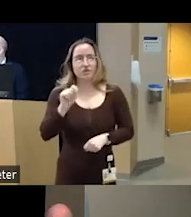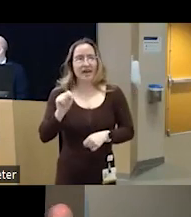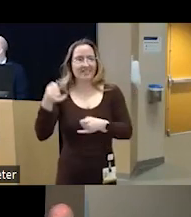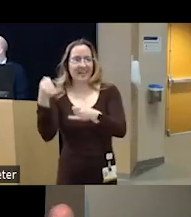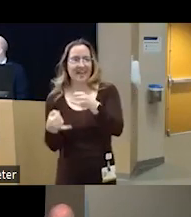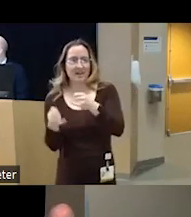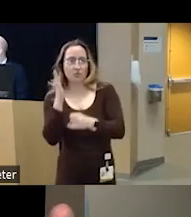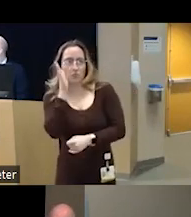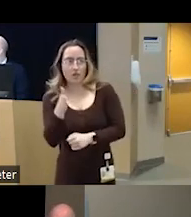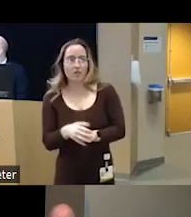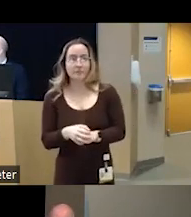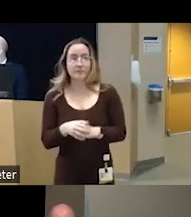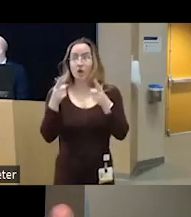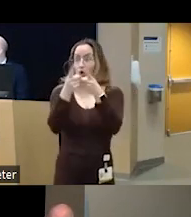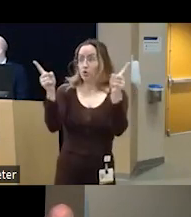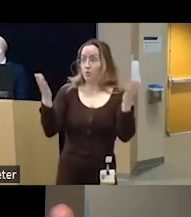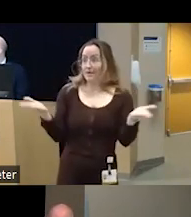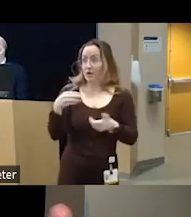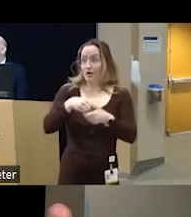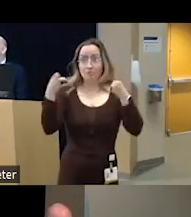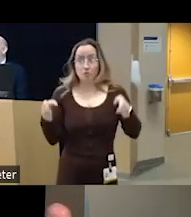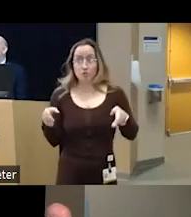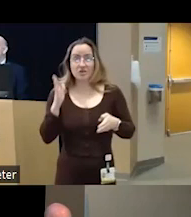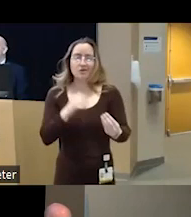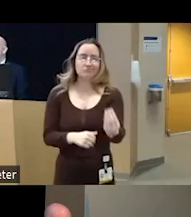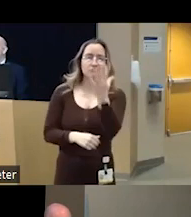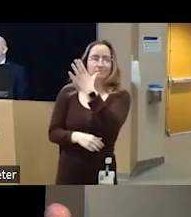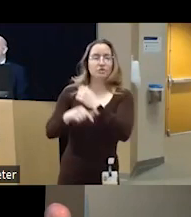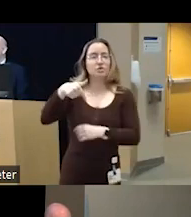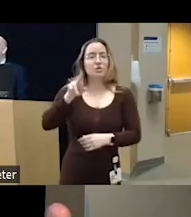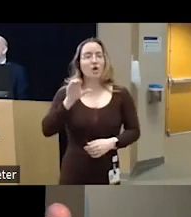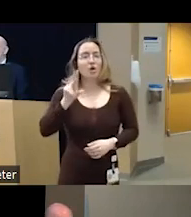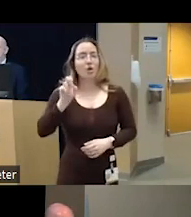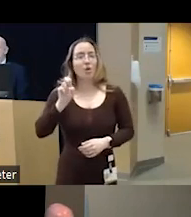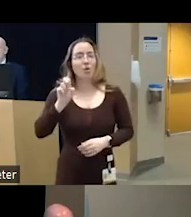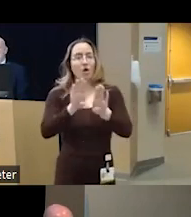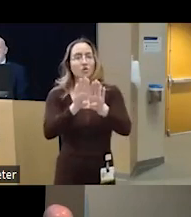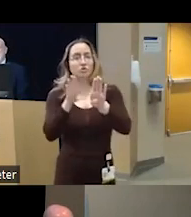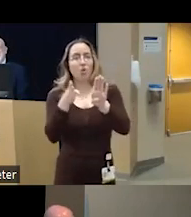of you leaving here. There should be a QR code on the door that you can just scan with your phone to get to it.